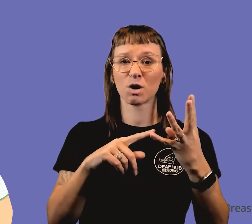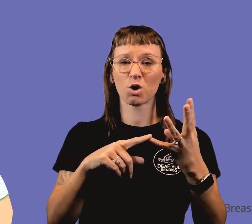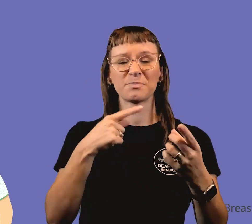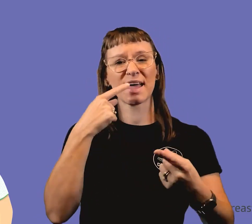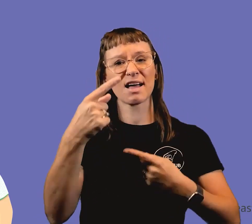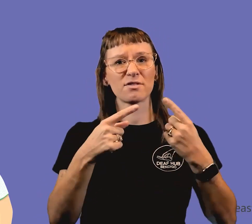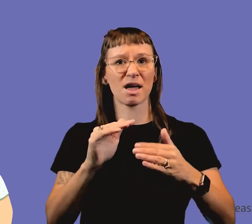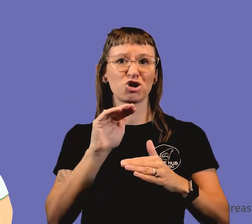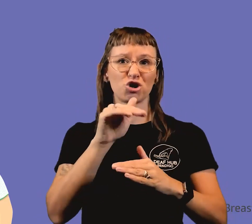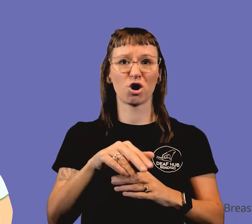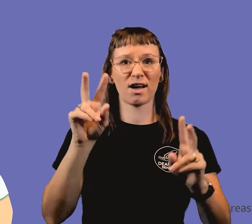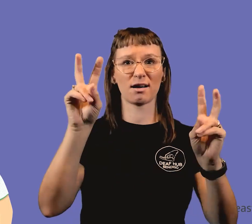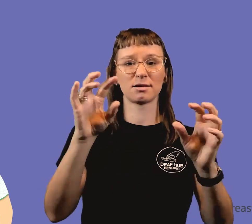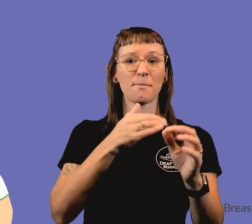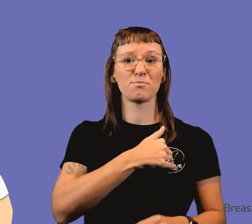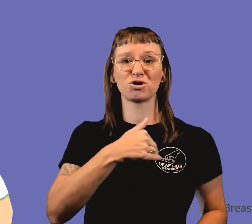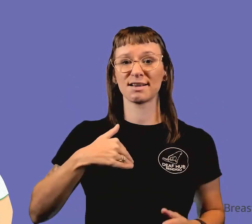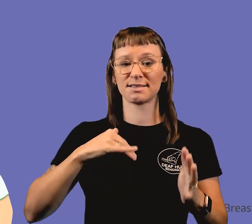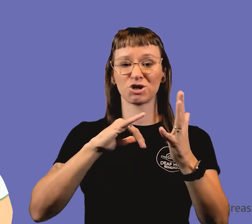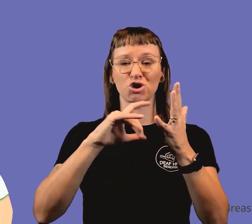also, 4- information about the breast screening program.